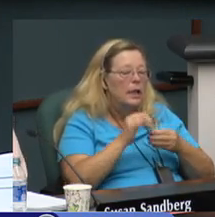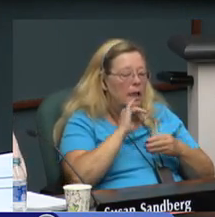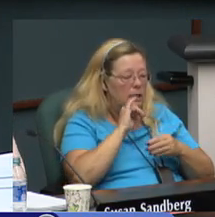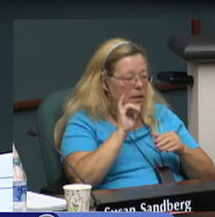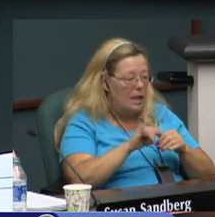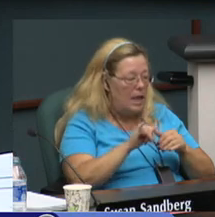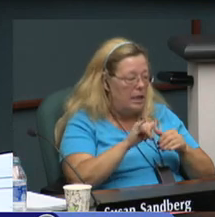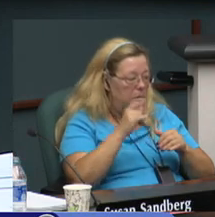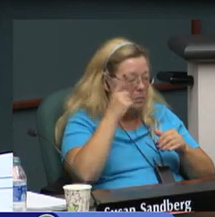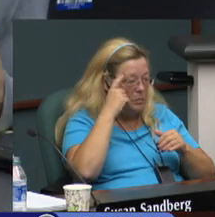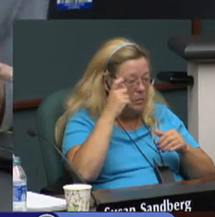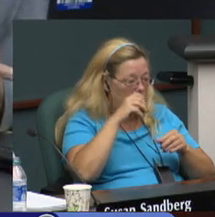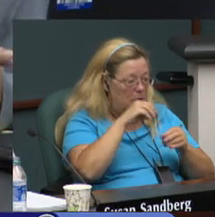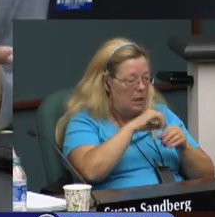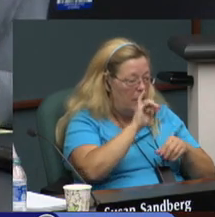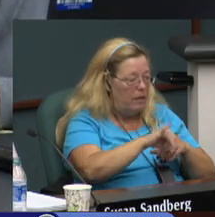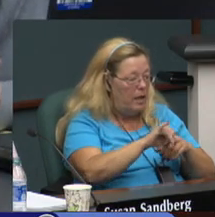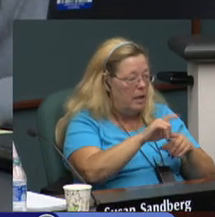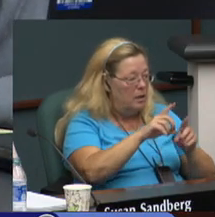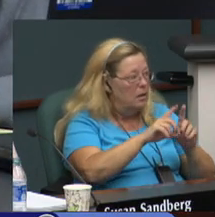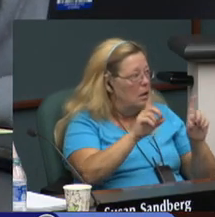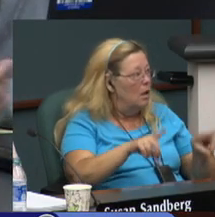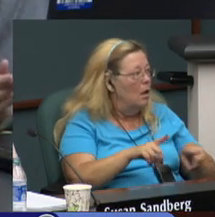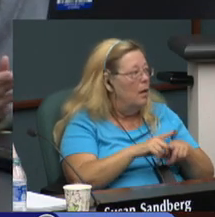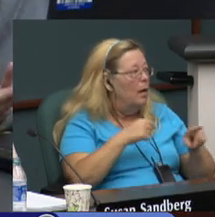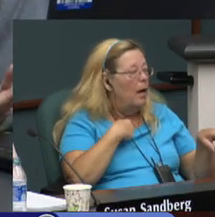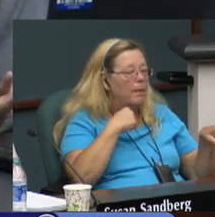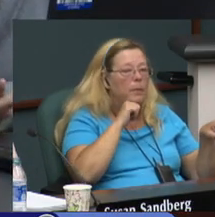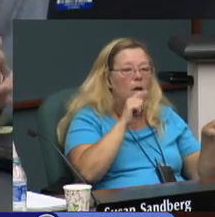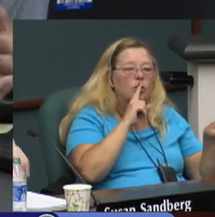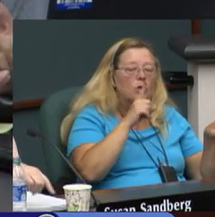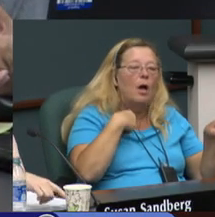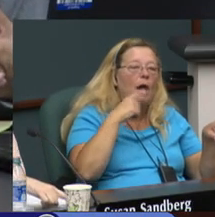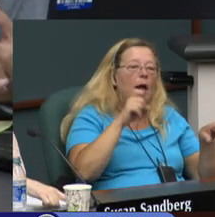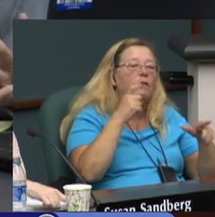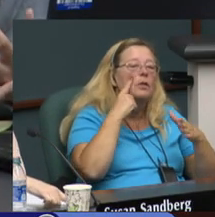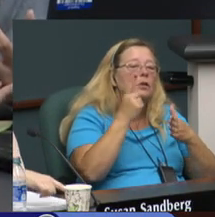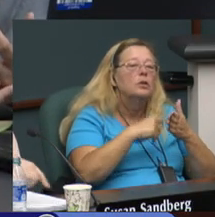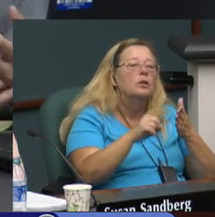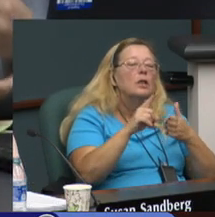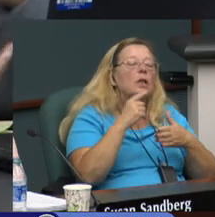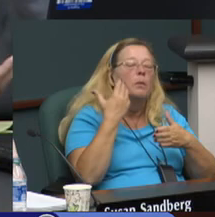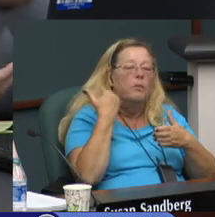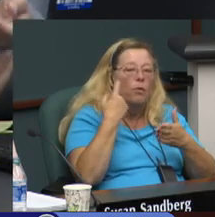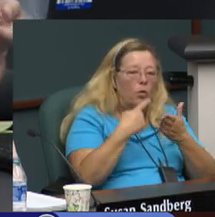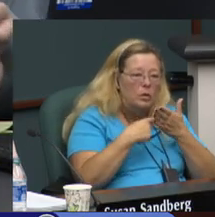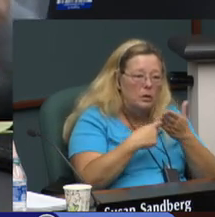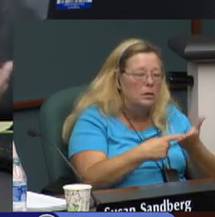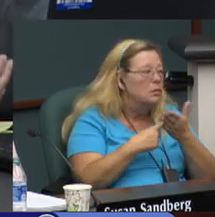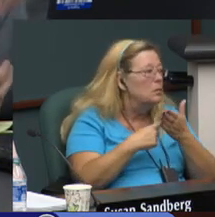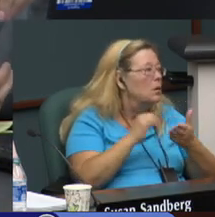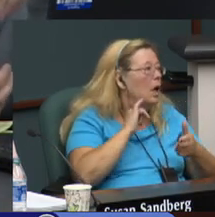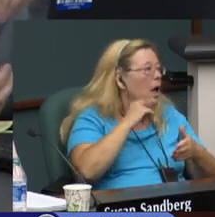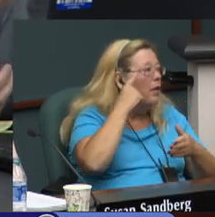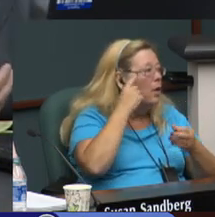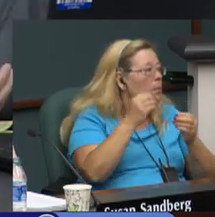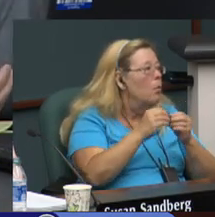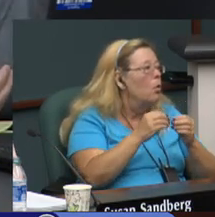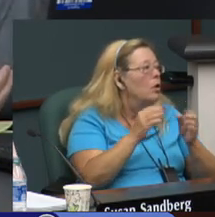was asking so I'm not sure we'll have to check though it was something that's been discussed it was I was thinking more on a smaller scale like it hillside